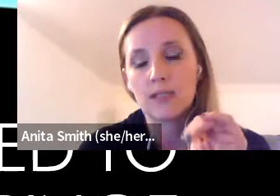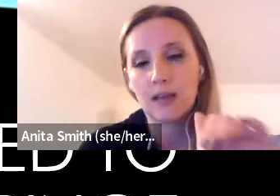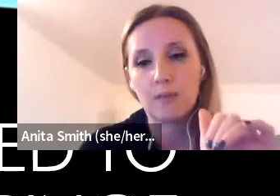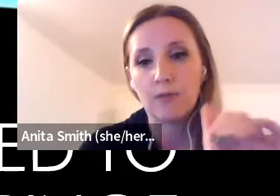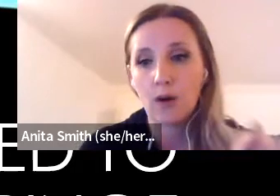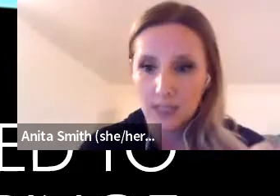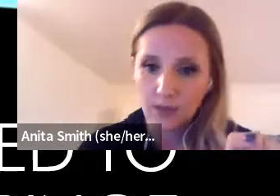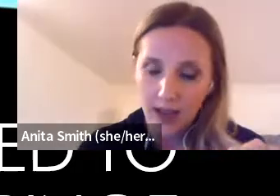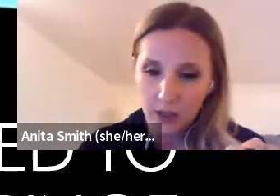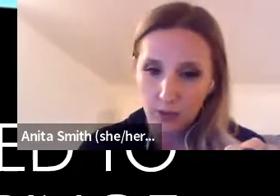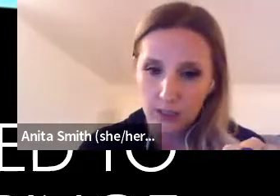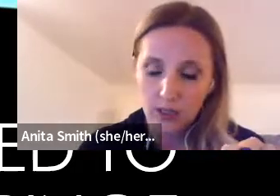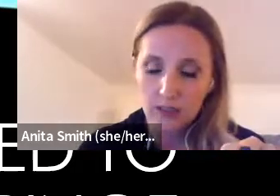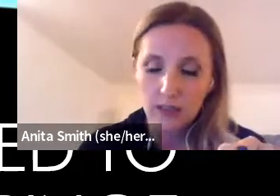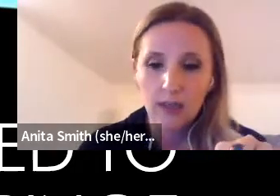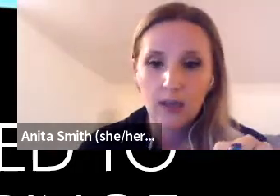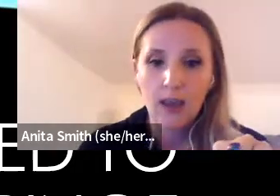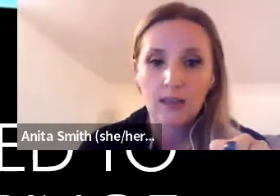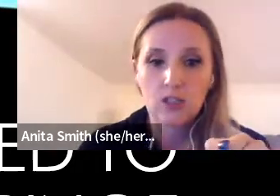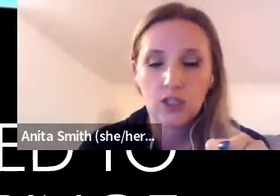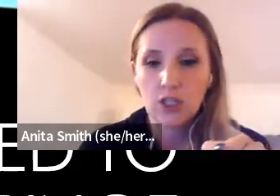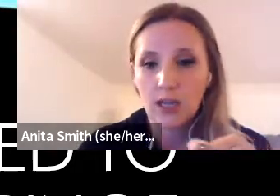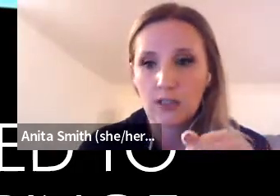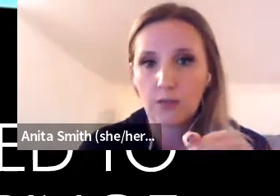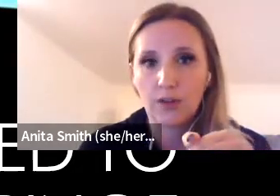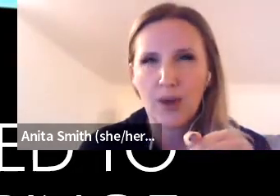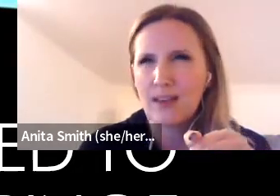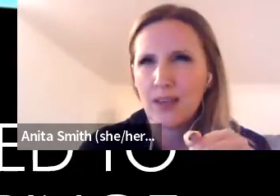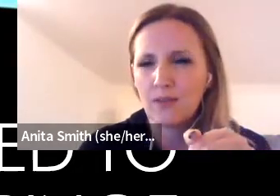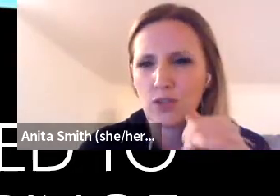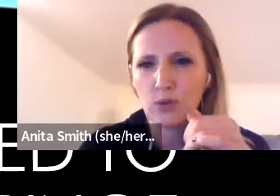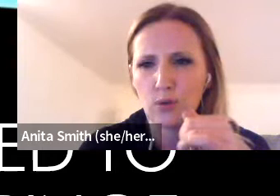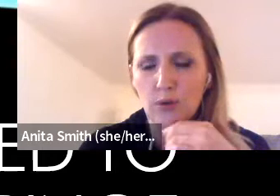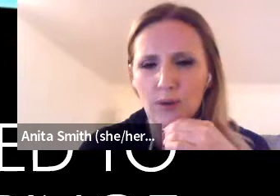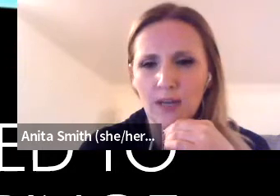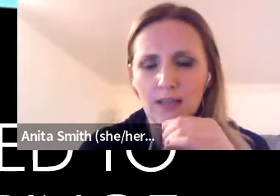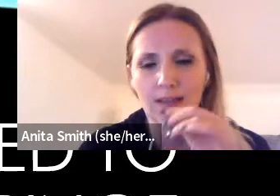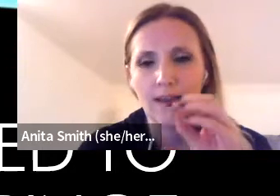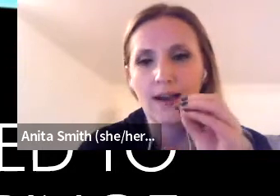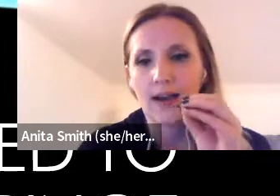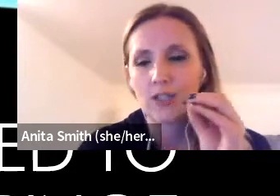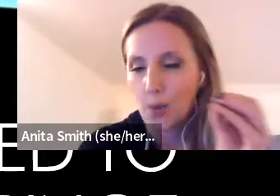the day before our festival actually starts and it's just a chance for you. I think we give you two or three minutes to go up